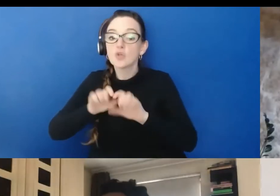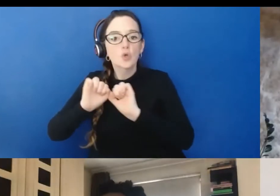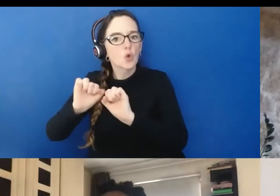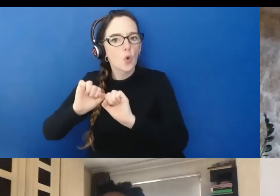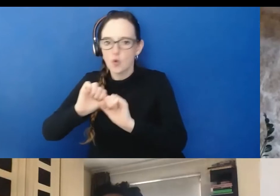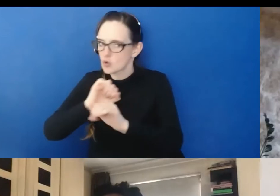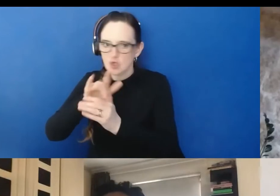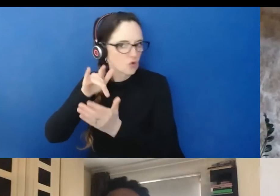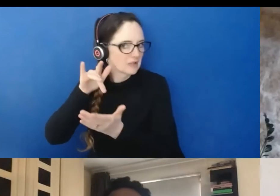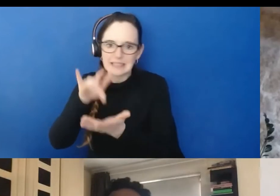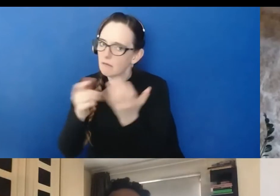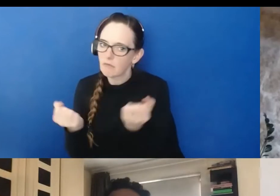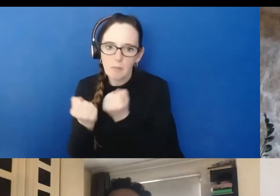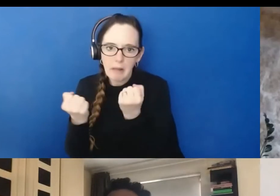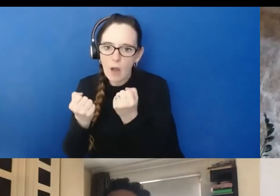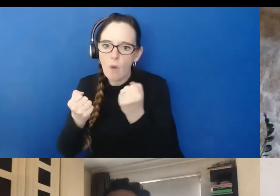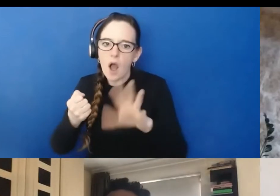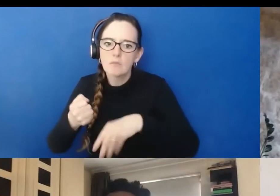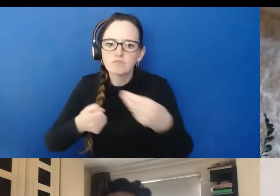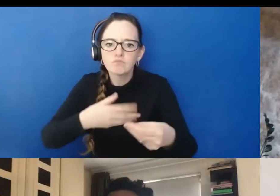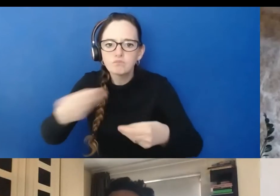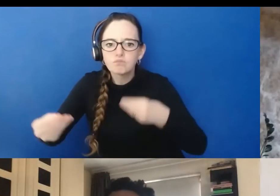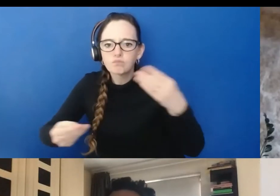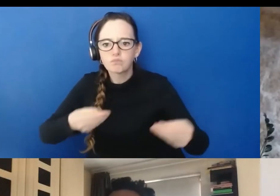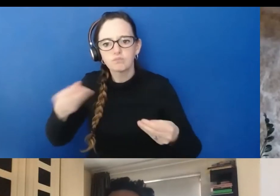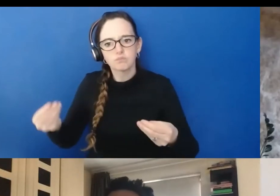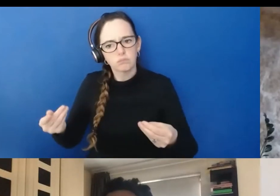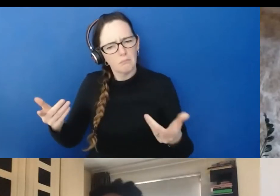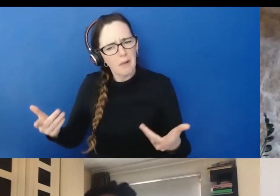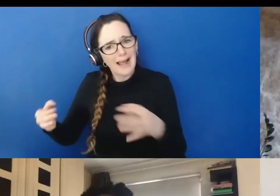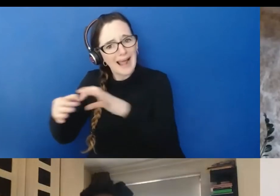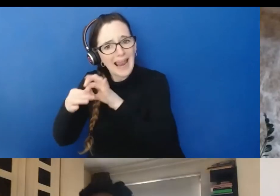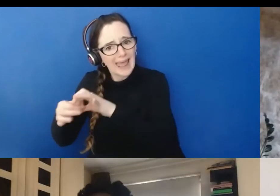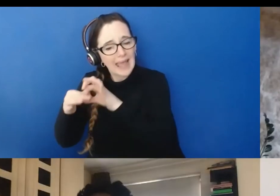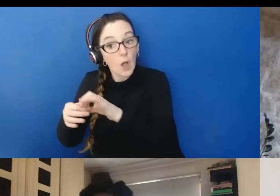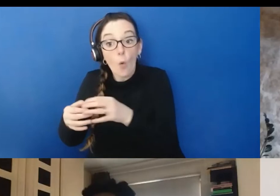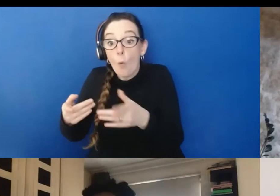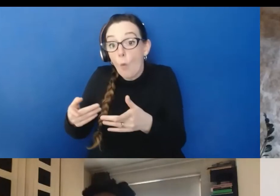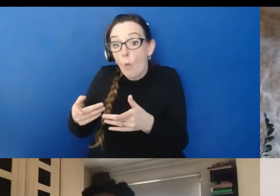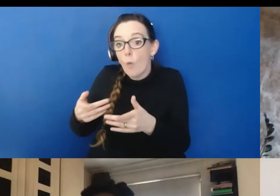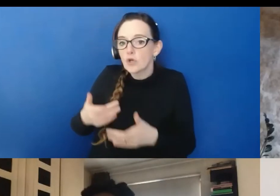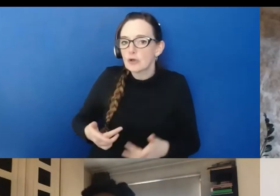Or do you think radical friendship can exist in more traditional organisational spaces